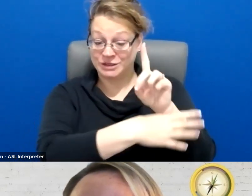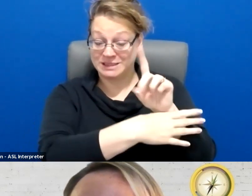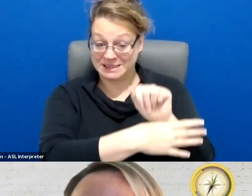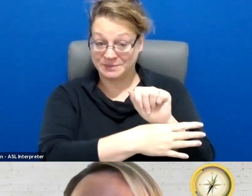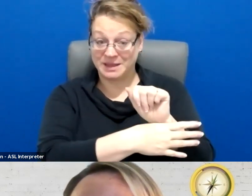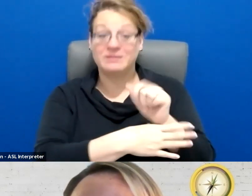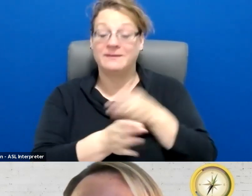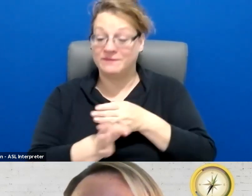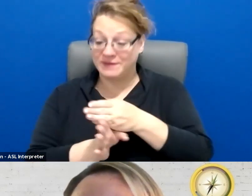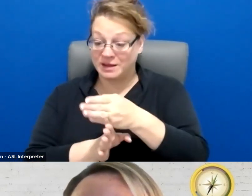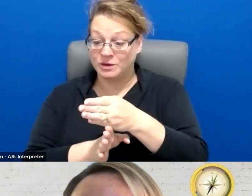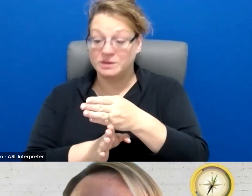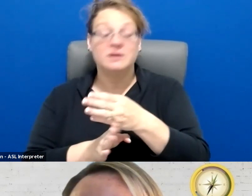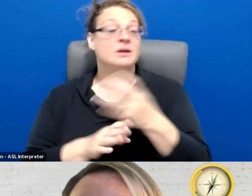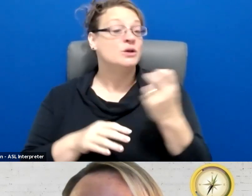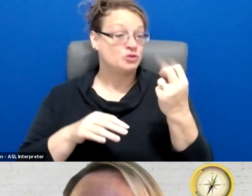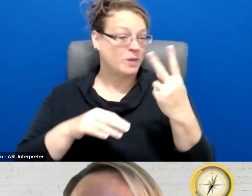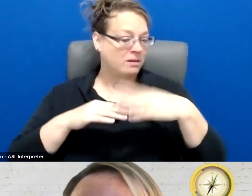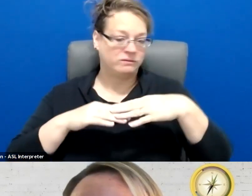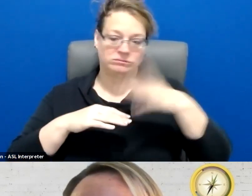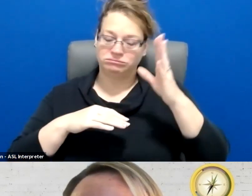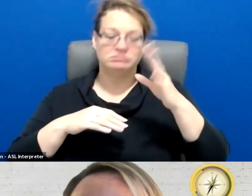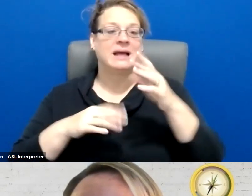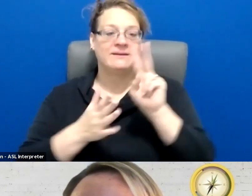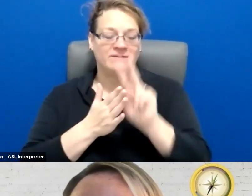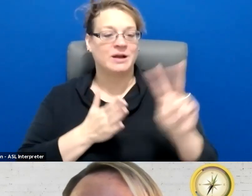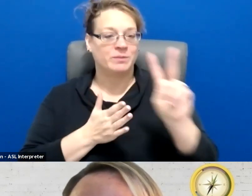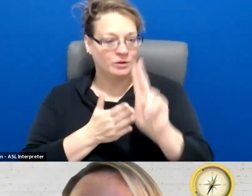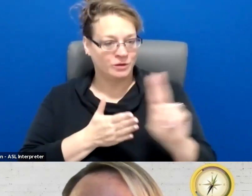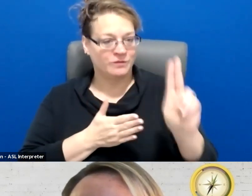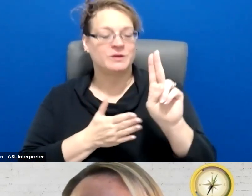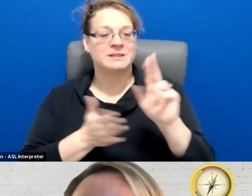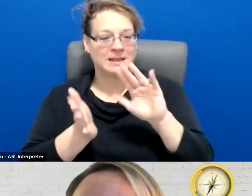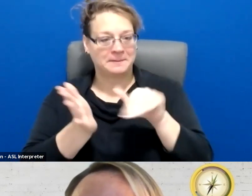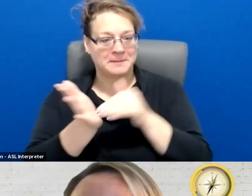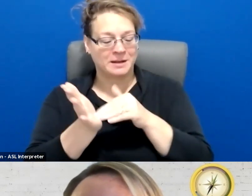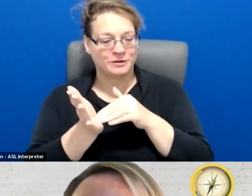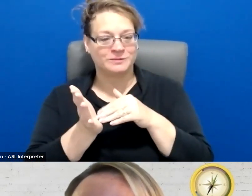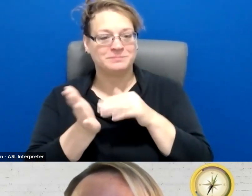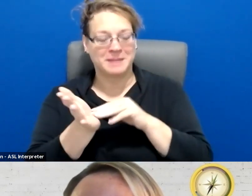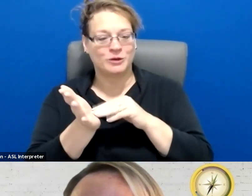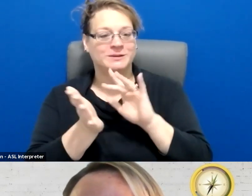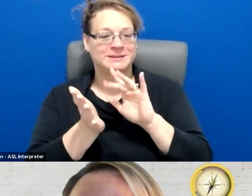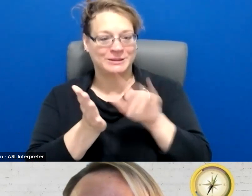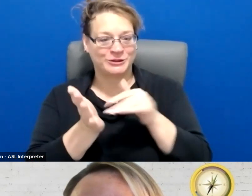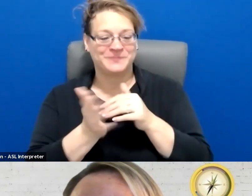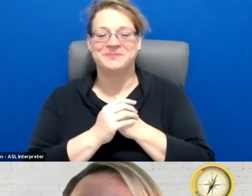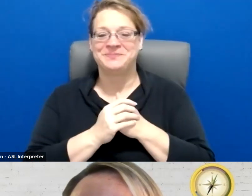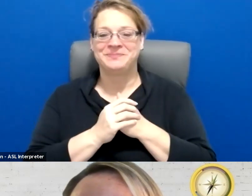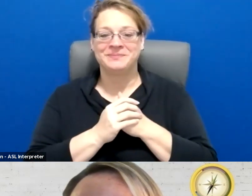In her Masters in education and counseling at Vanderbilt University, Peabody College.